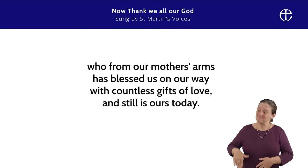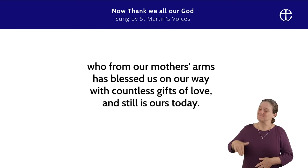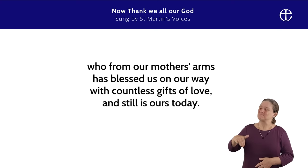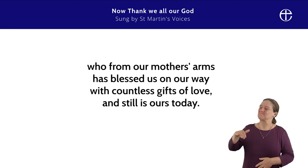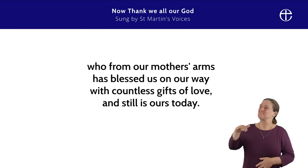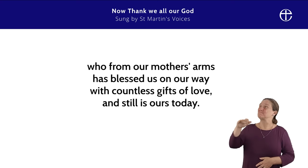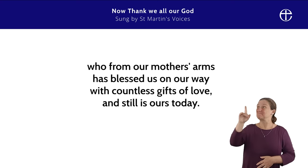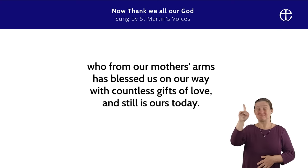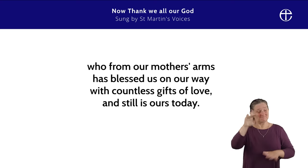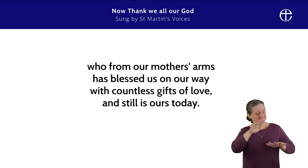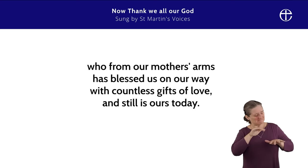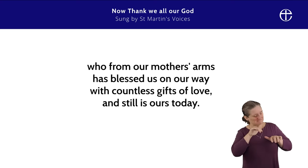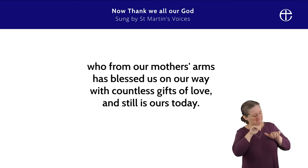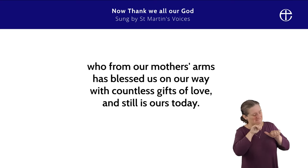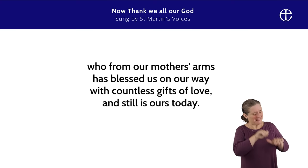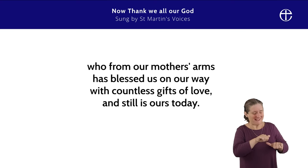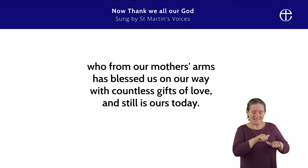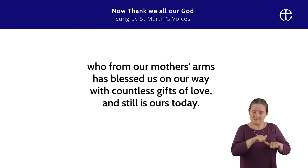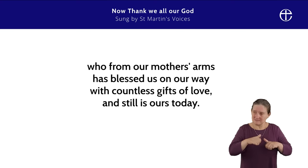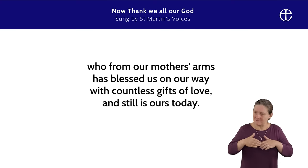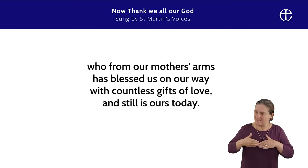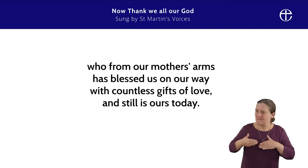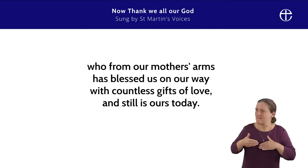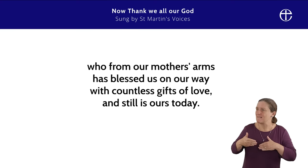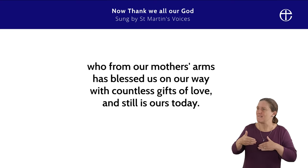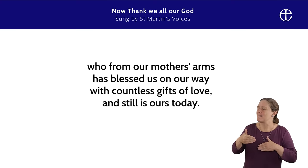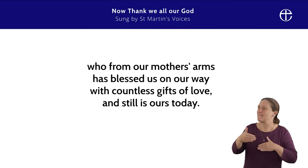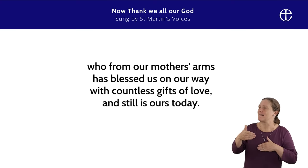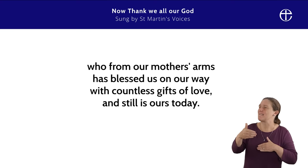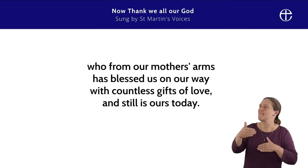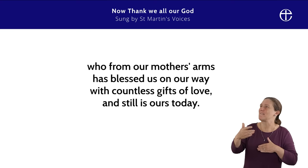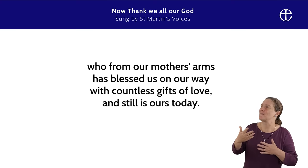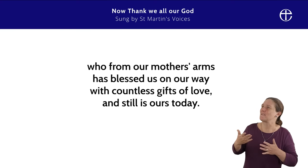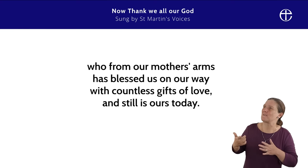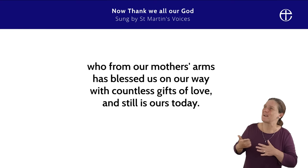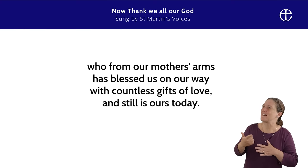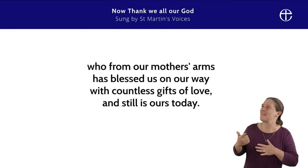Has blessed us on our way